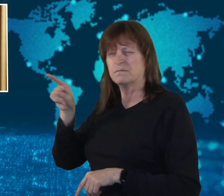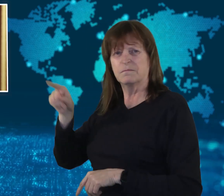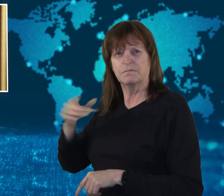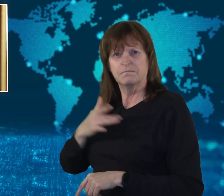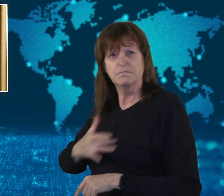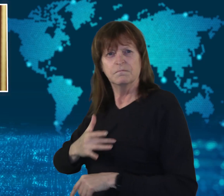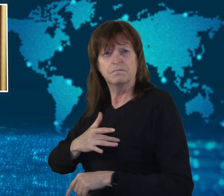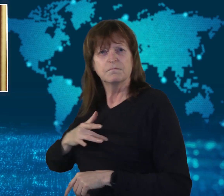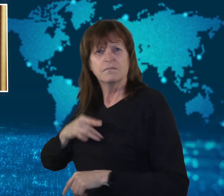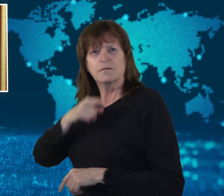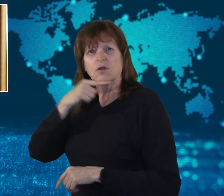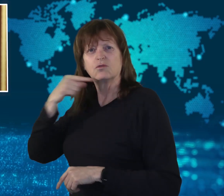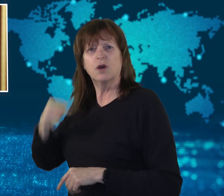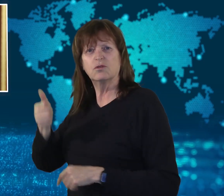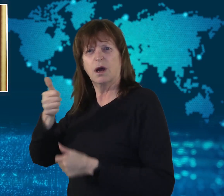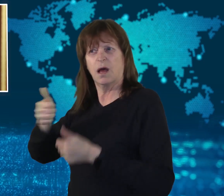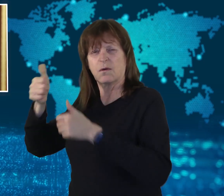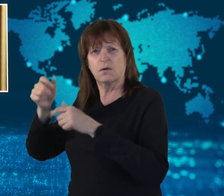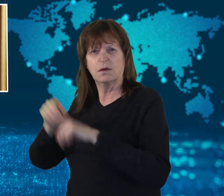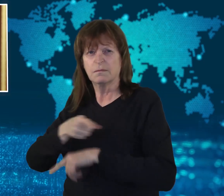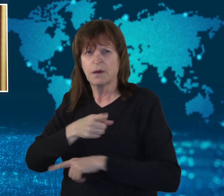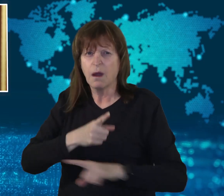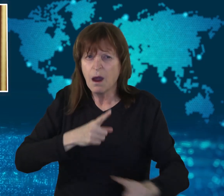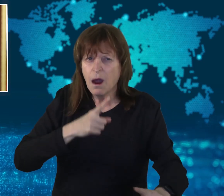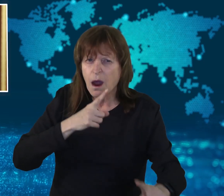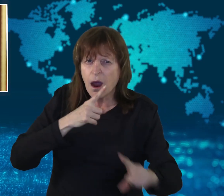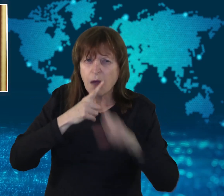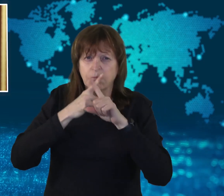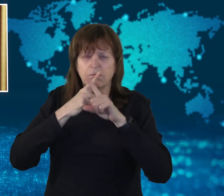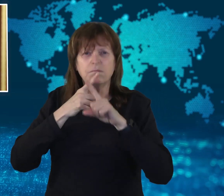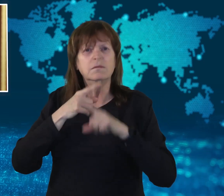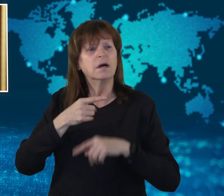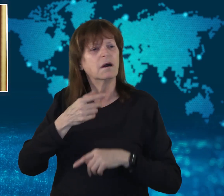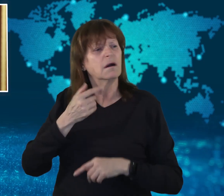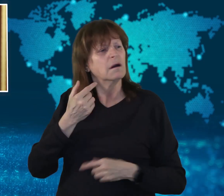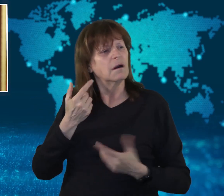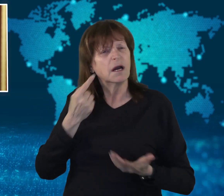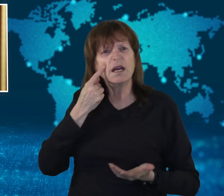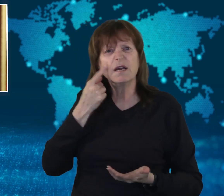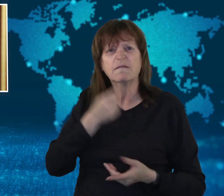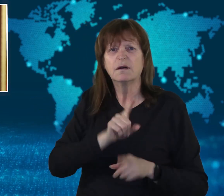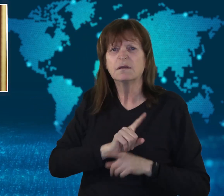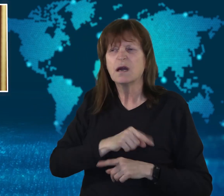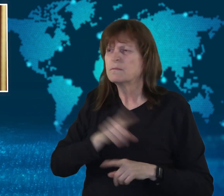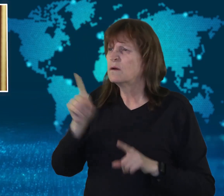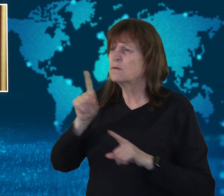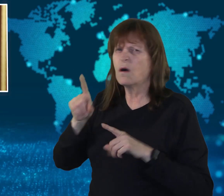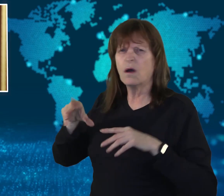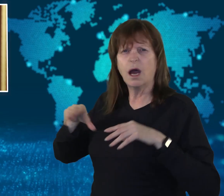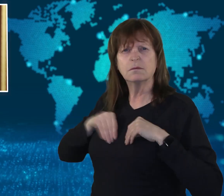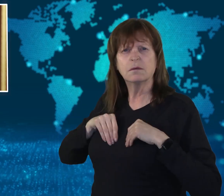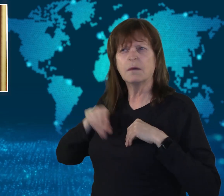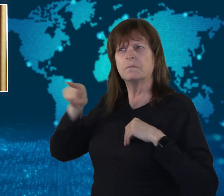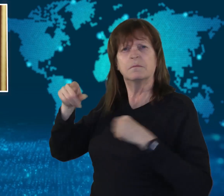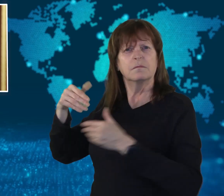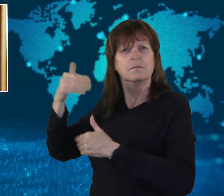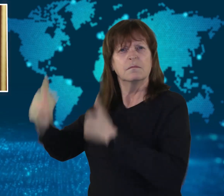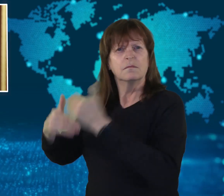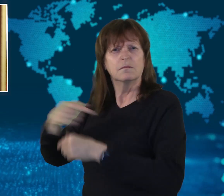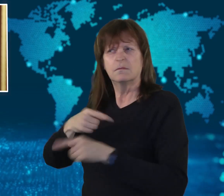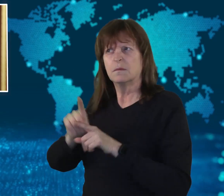Russian authorities to silence anyone who disagrees